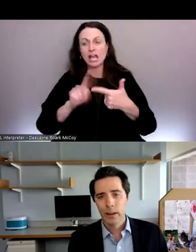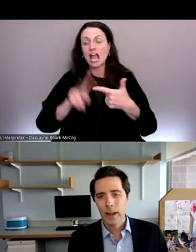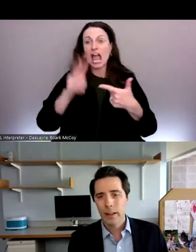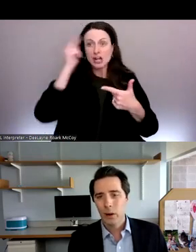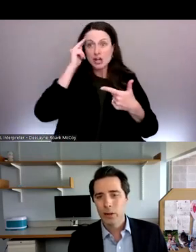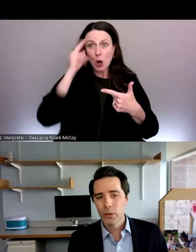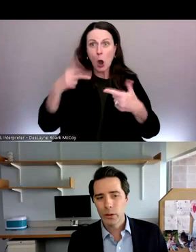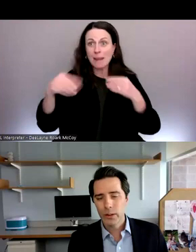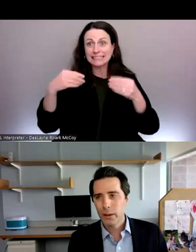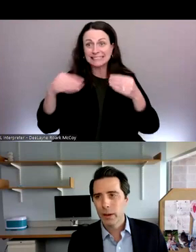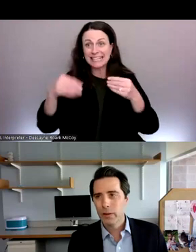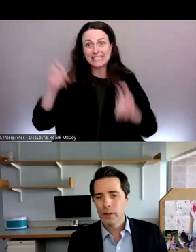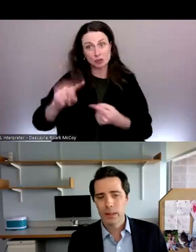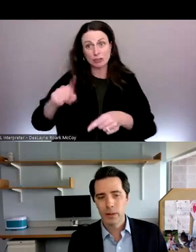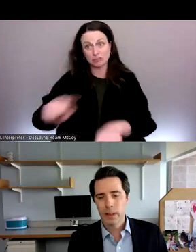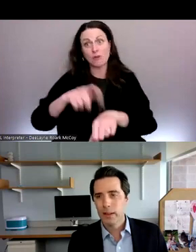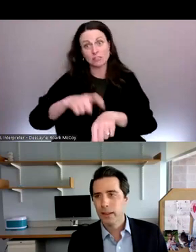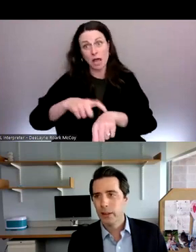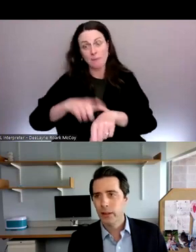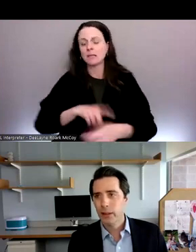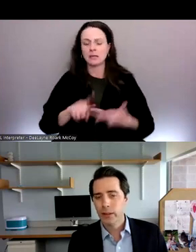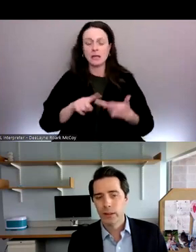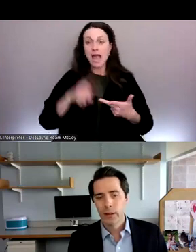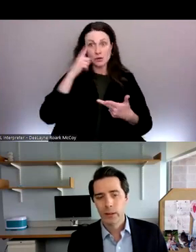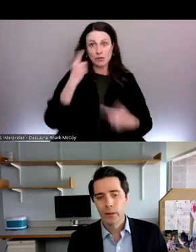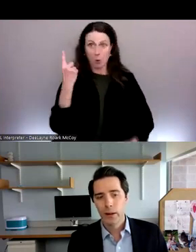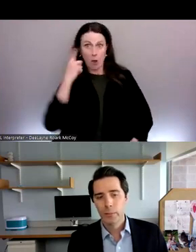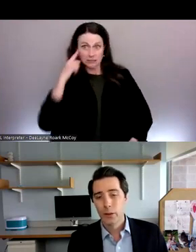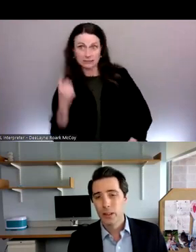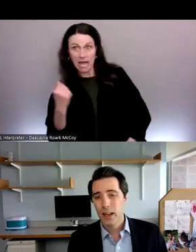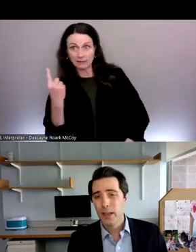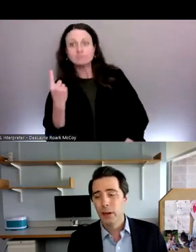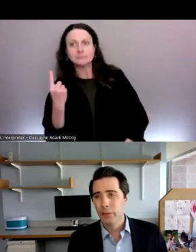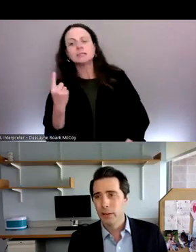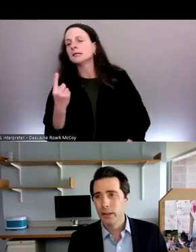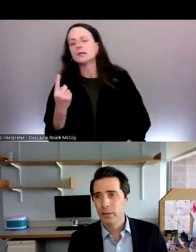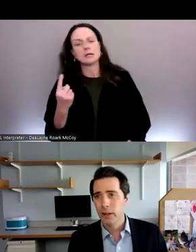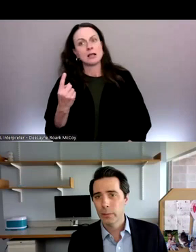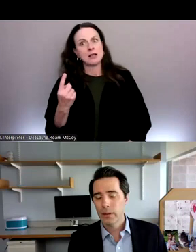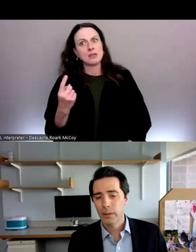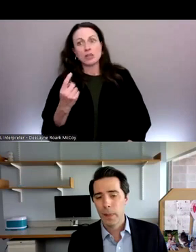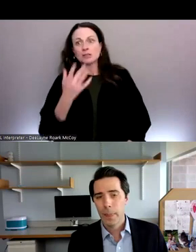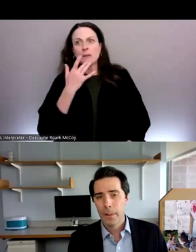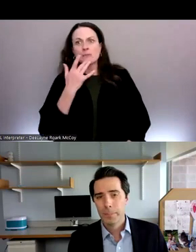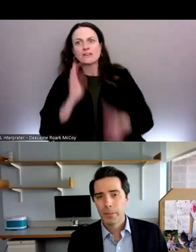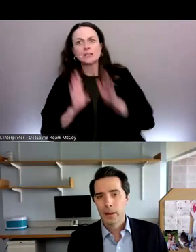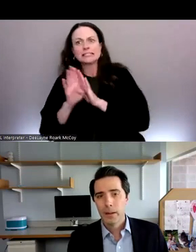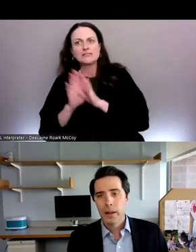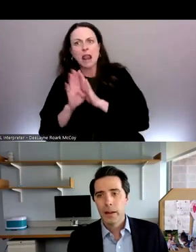and then also when you think about single-sided hearing loss there's a side